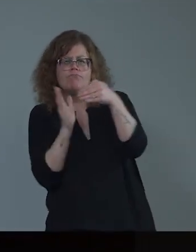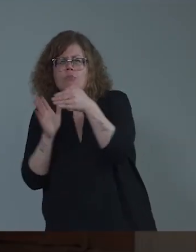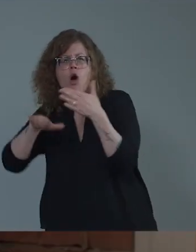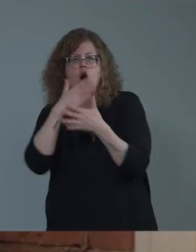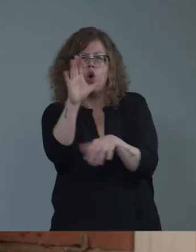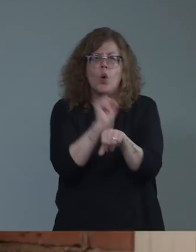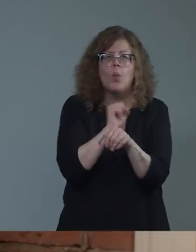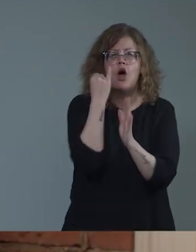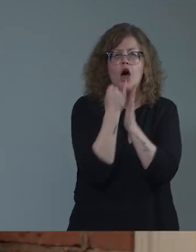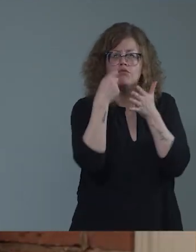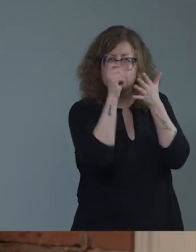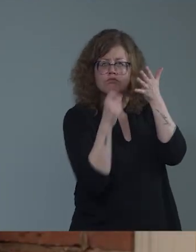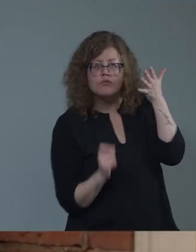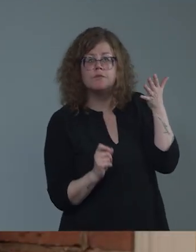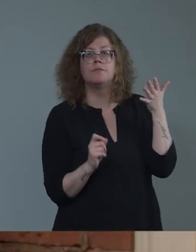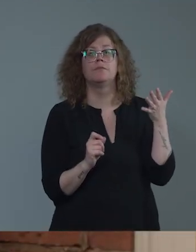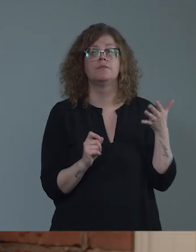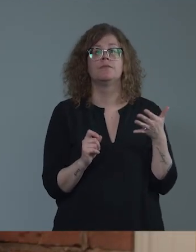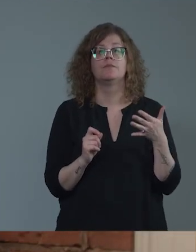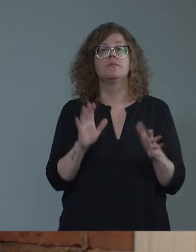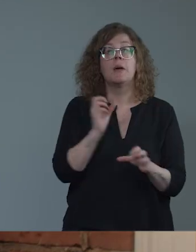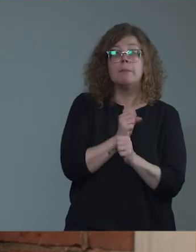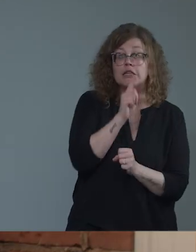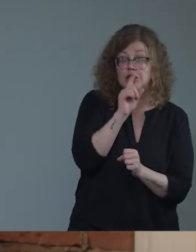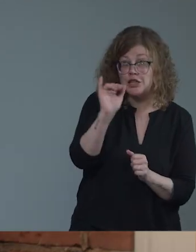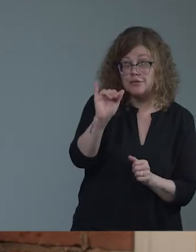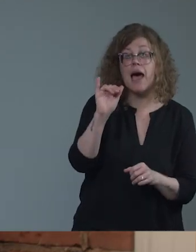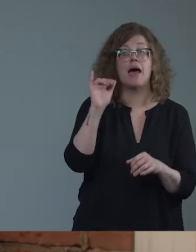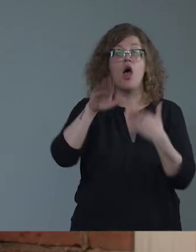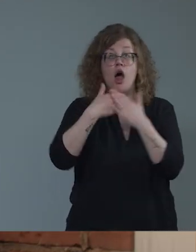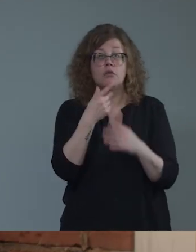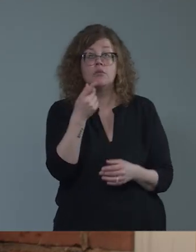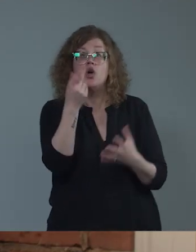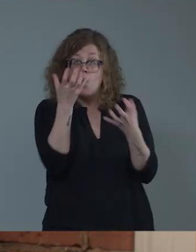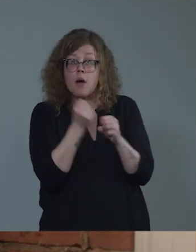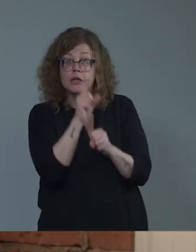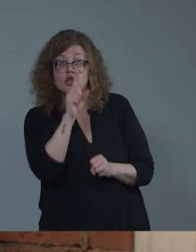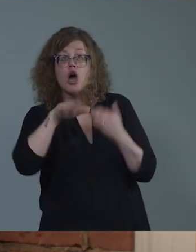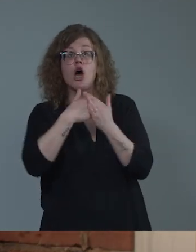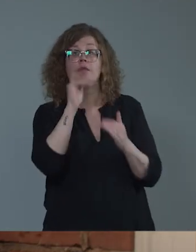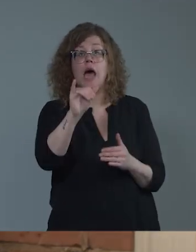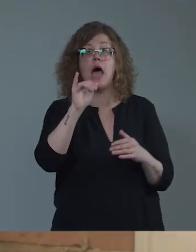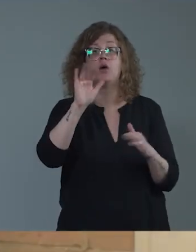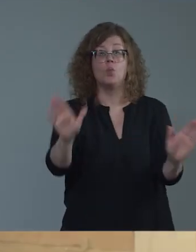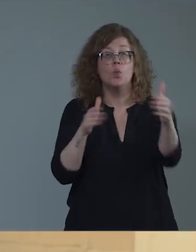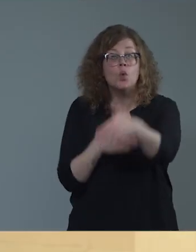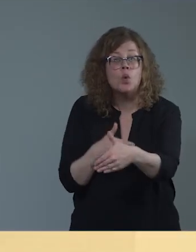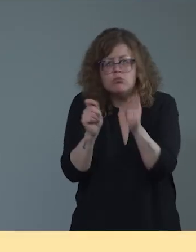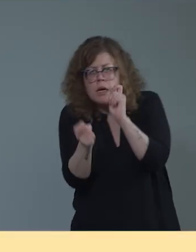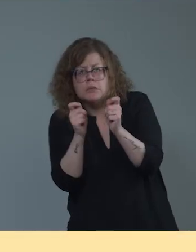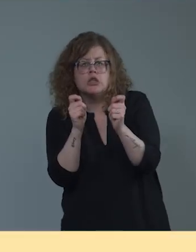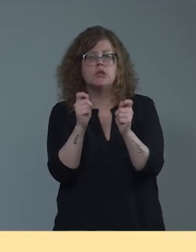way. So all of these processes you might enter into your process at any point in that circle.